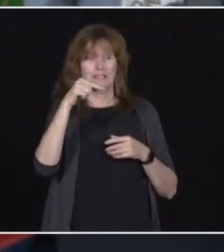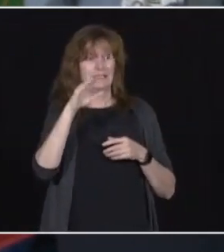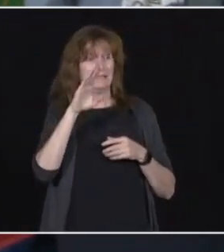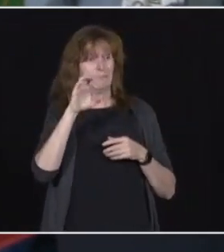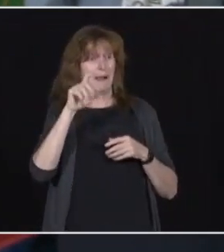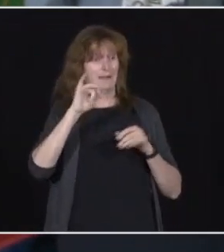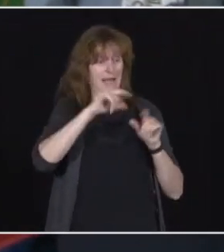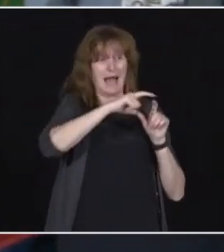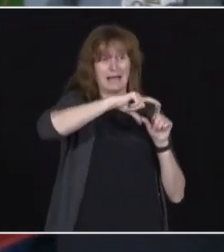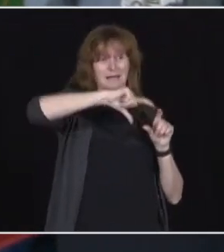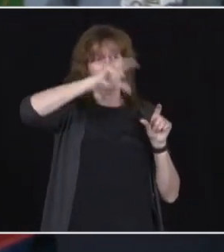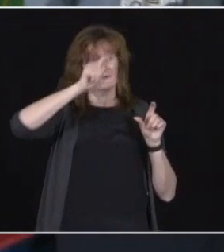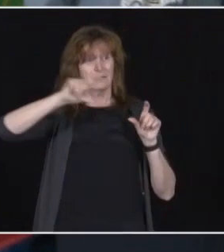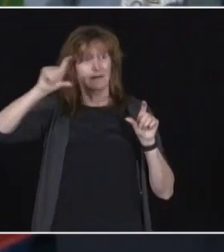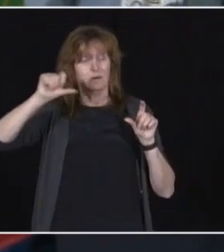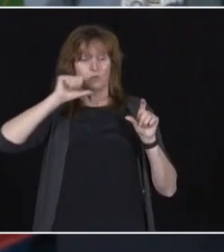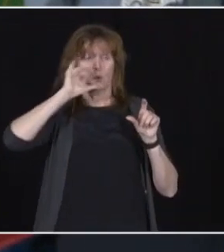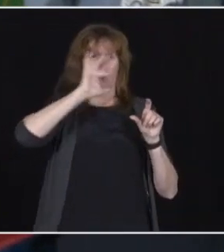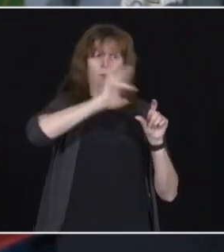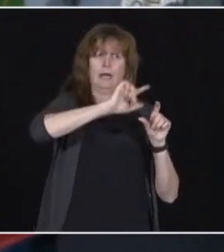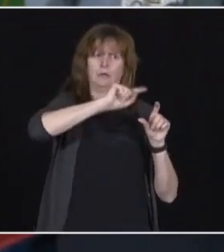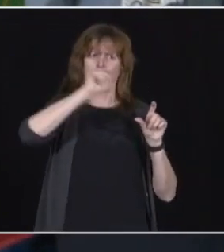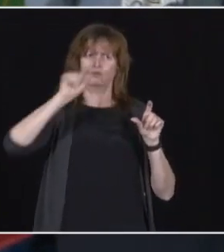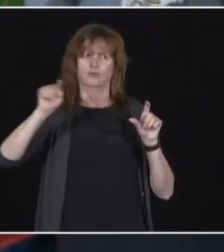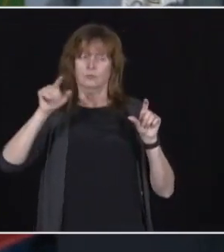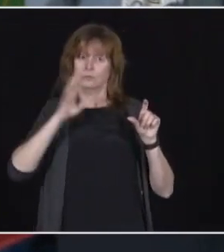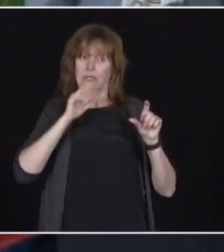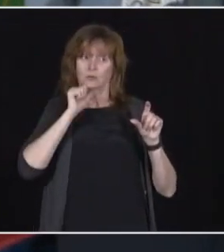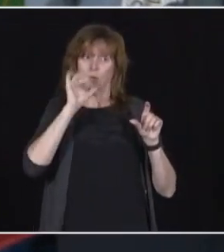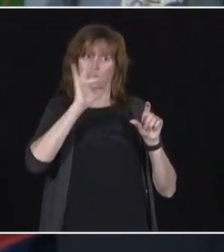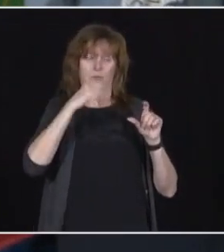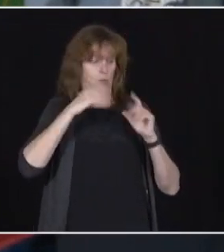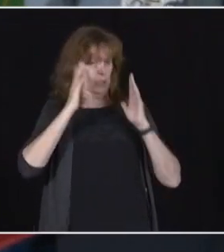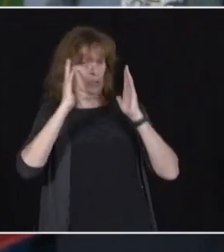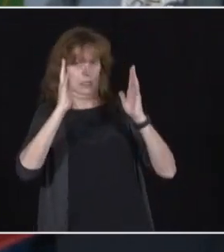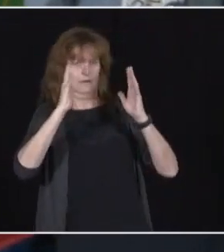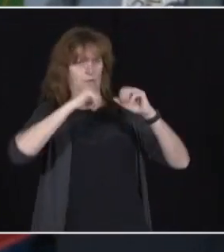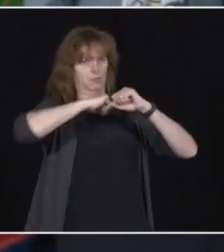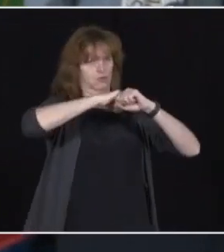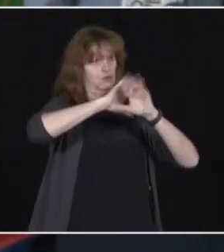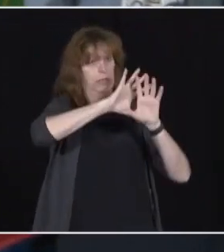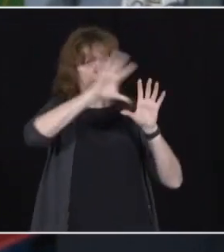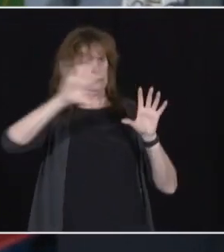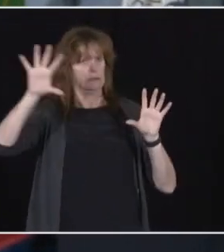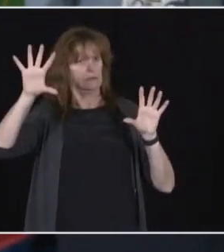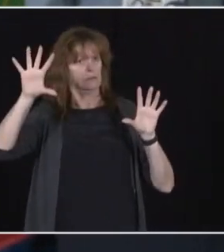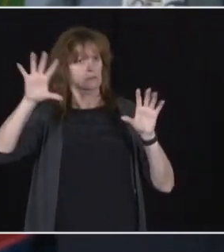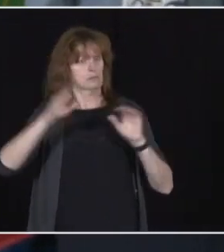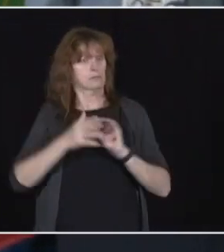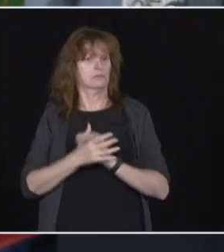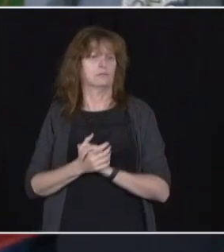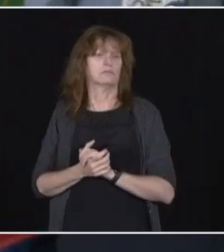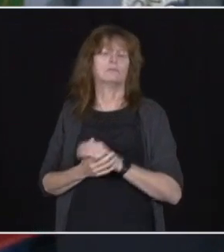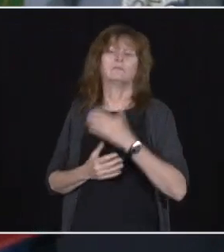is always to protect the environment. I will giving example, the Greenbelt. I will never teach the Greenbelt. Simple as that. Ever. Touched